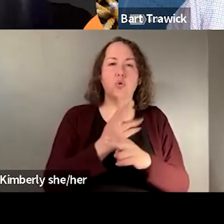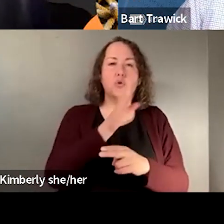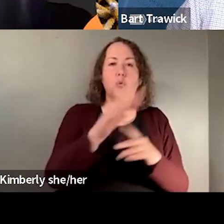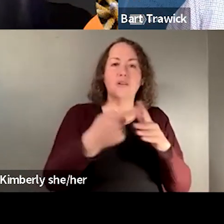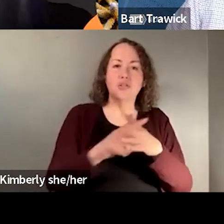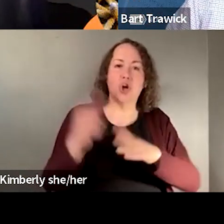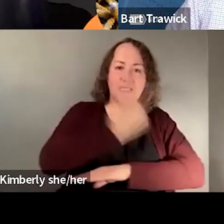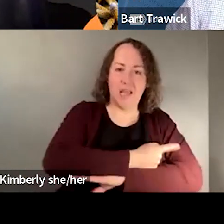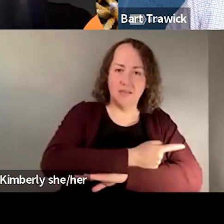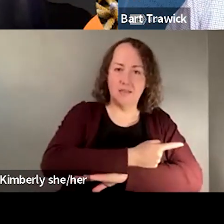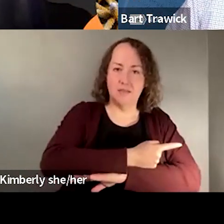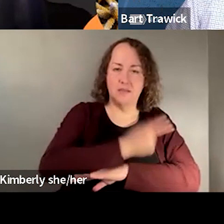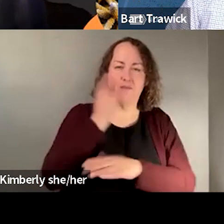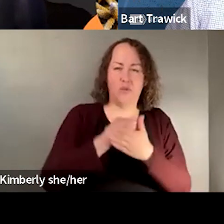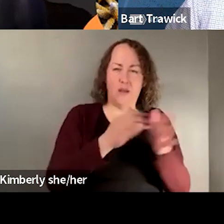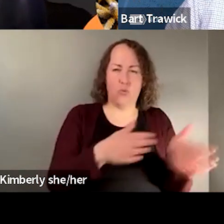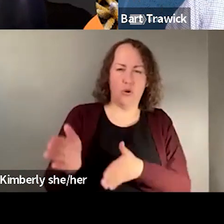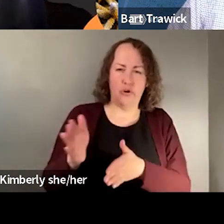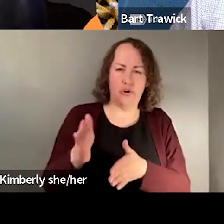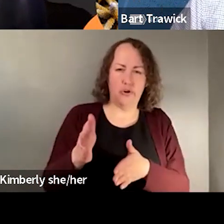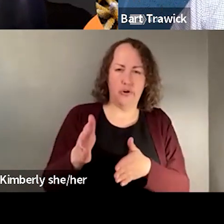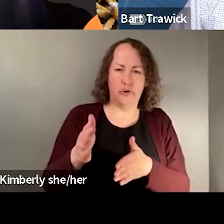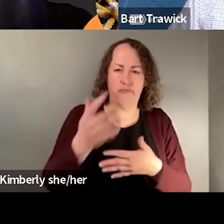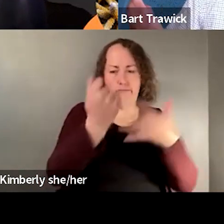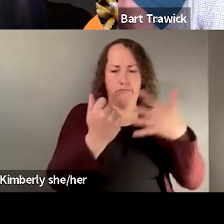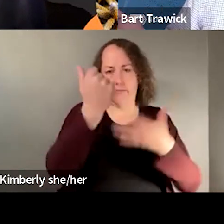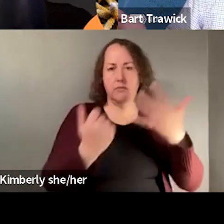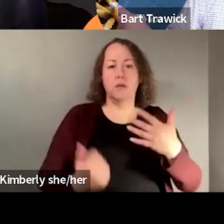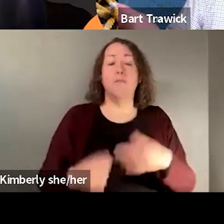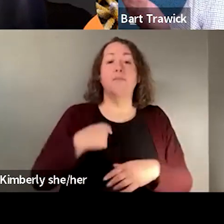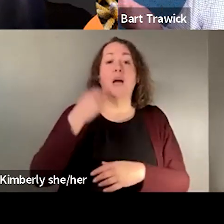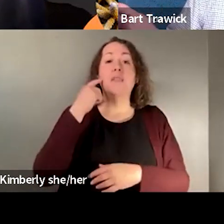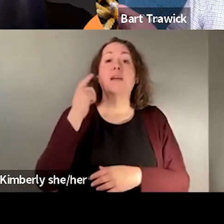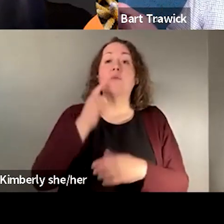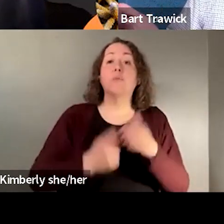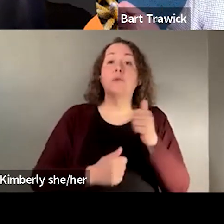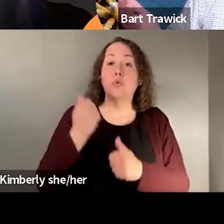I think for the majority of cases, it should look pretty straightforward.